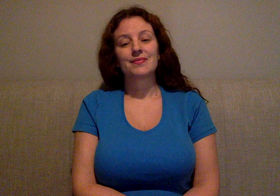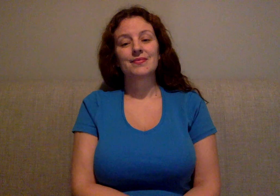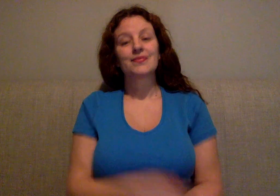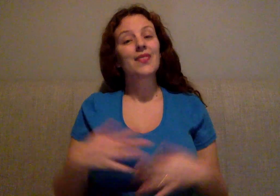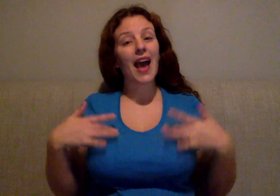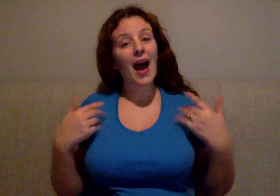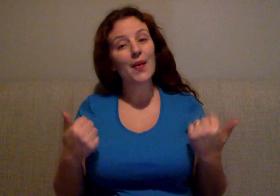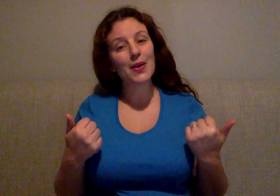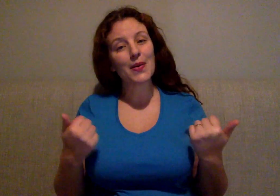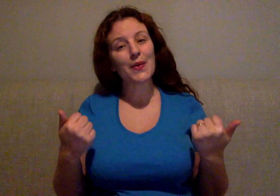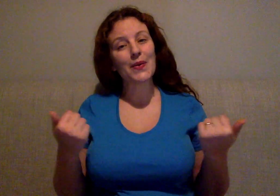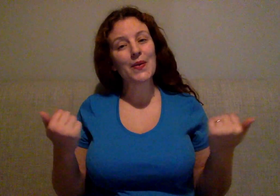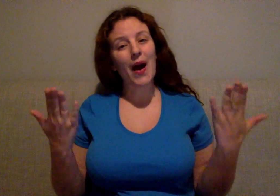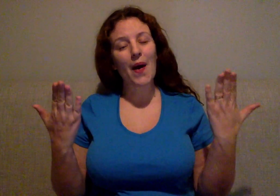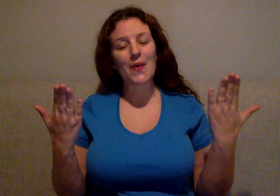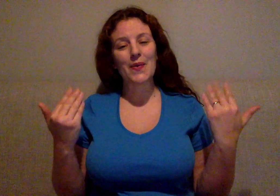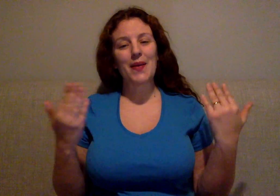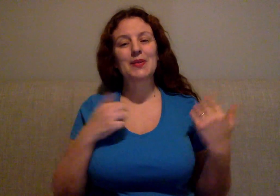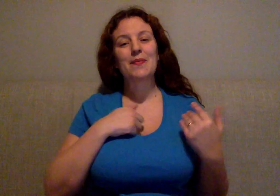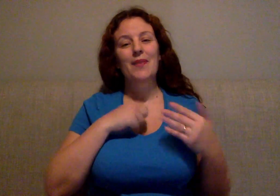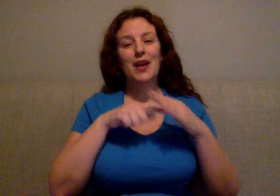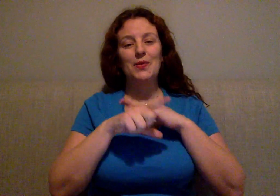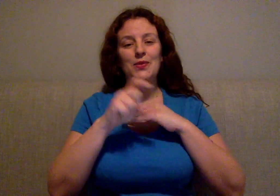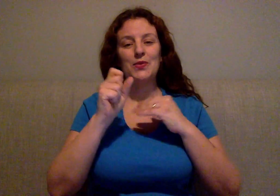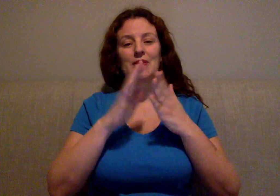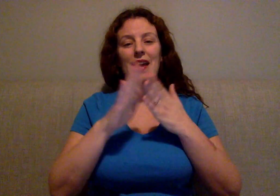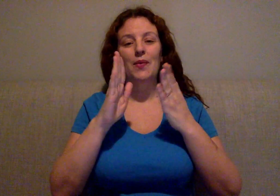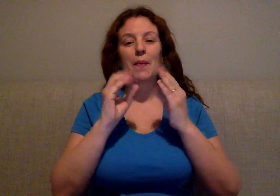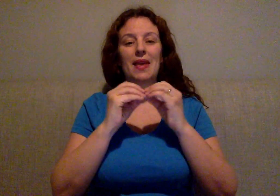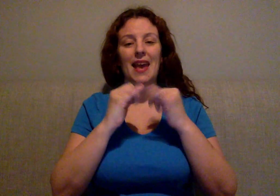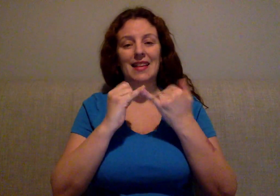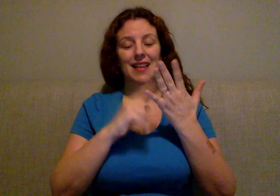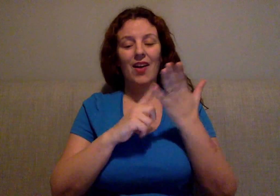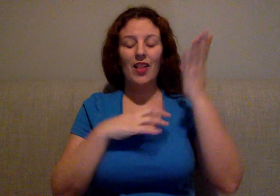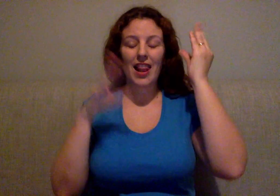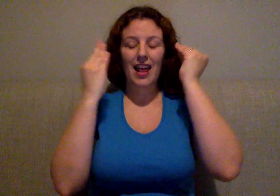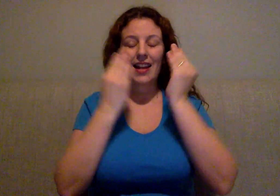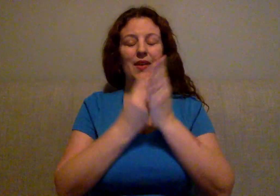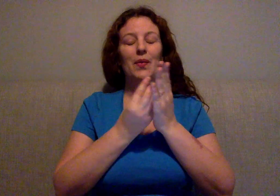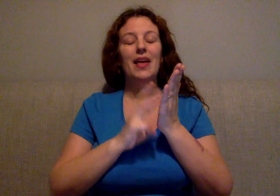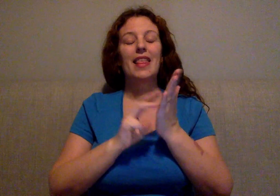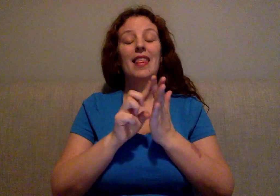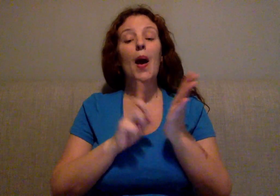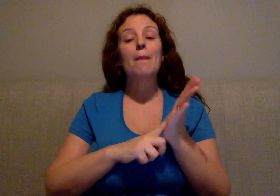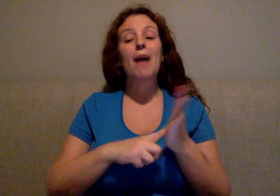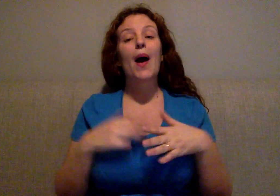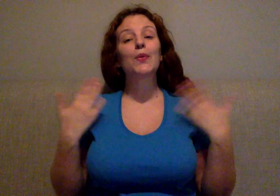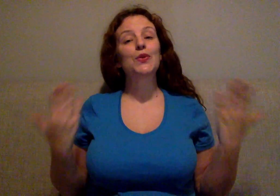Hi welcome to my YouTube channel, BSL learning with Mel.